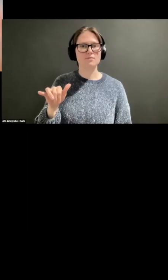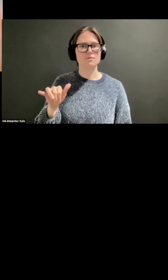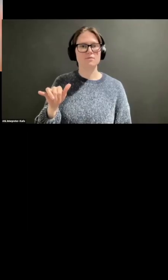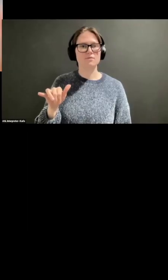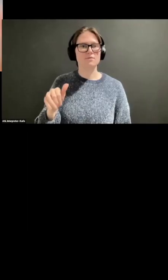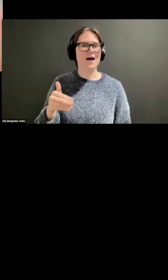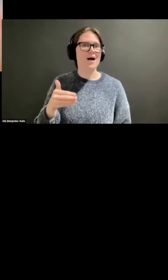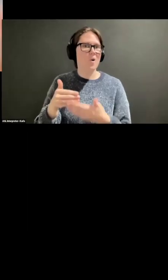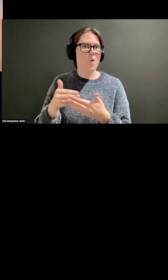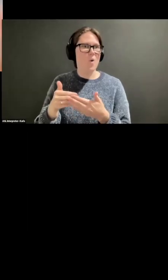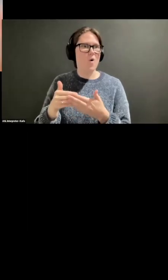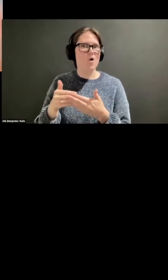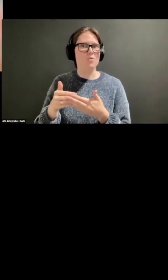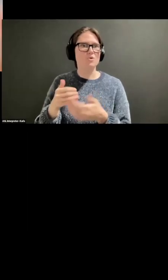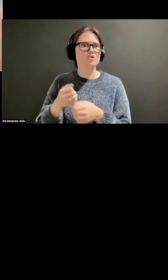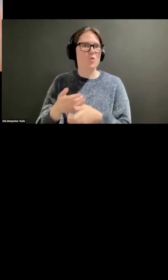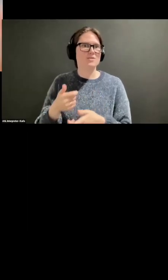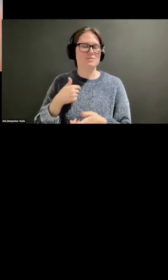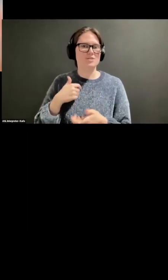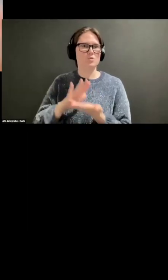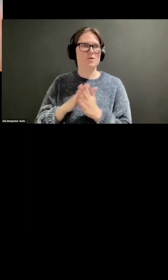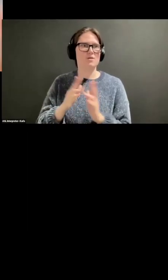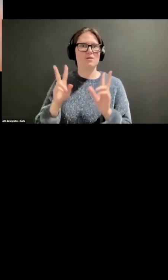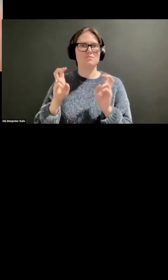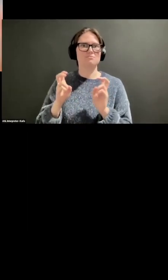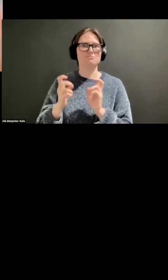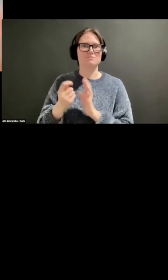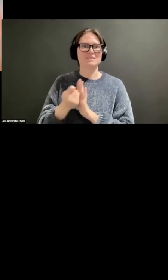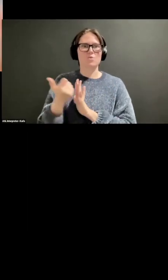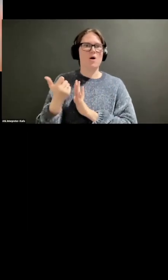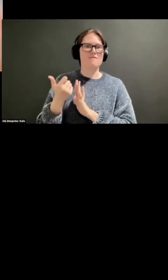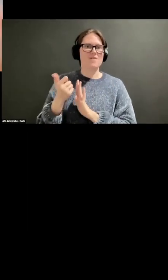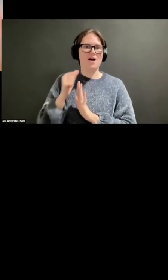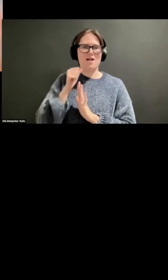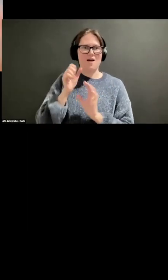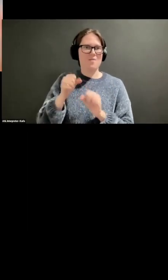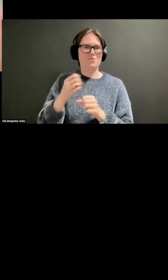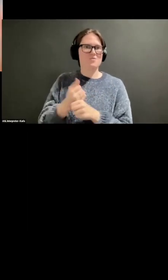from even getting licensed. I had to get, basically